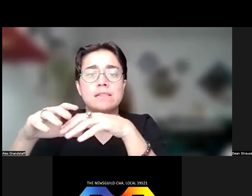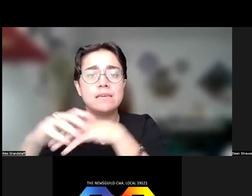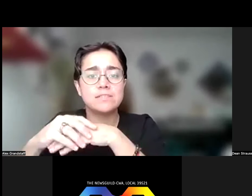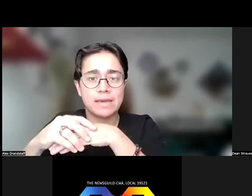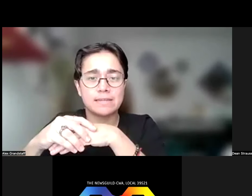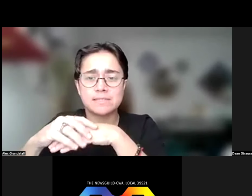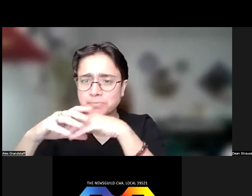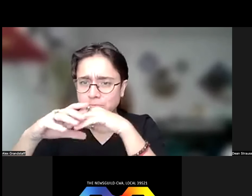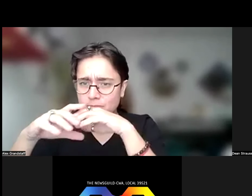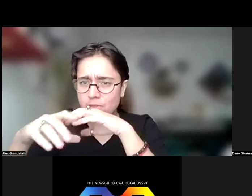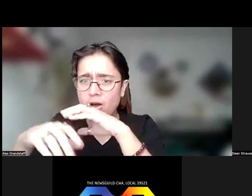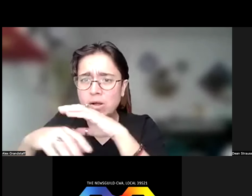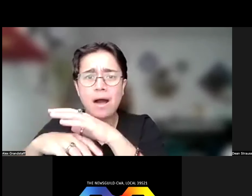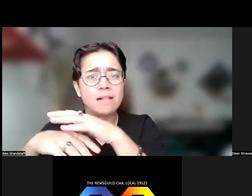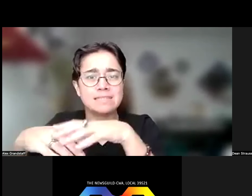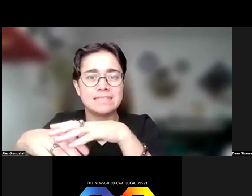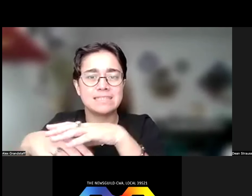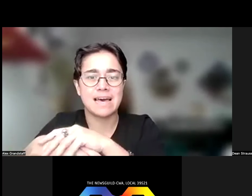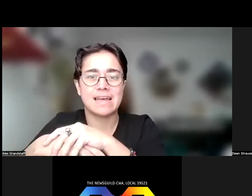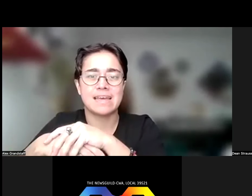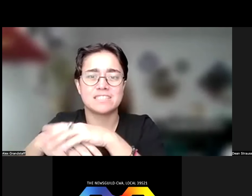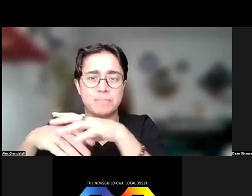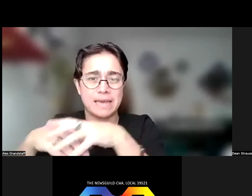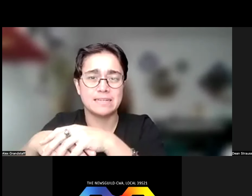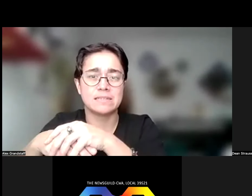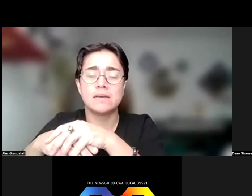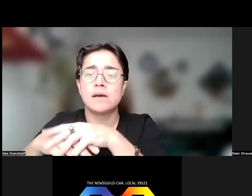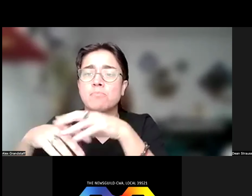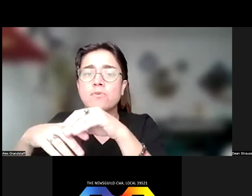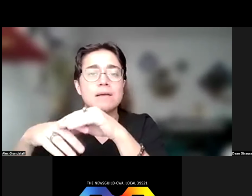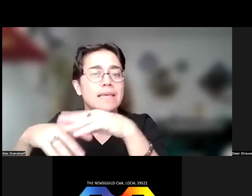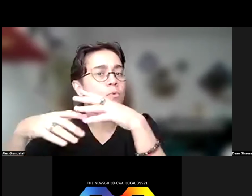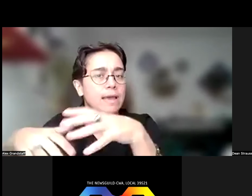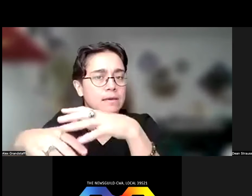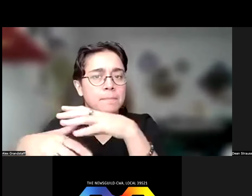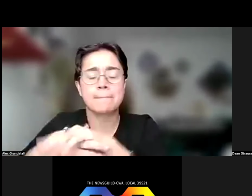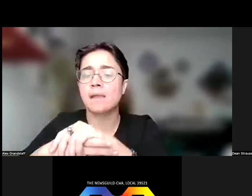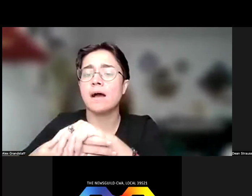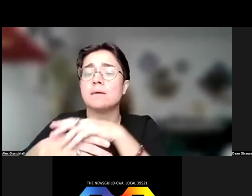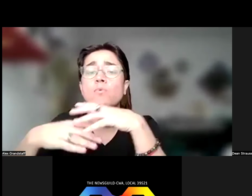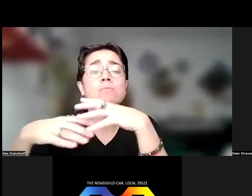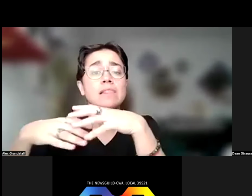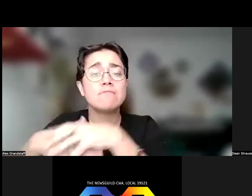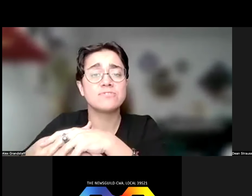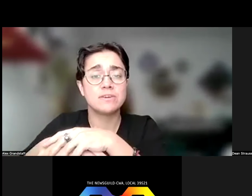We appreciate the fact that you have voted in these ways on